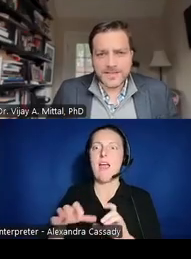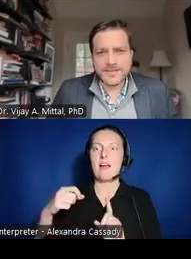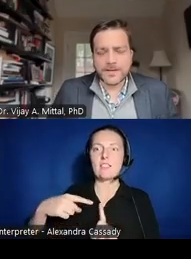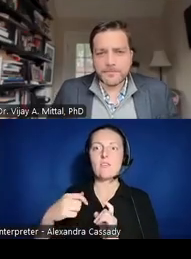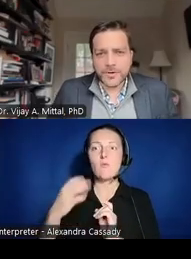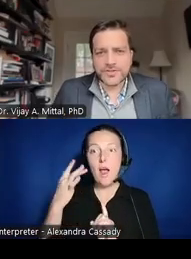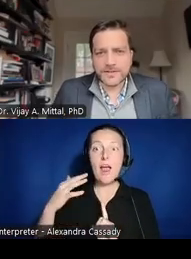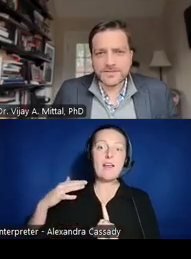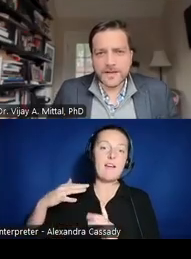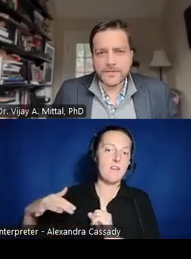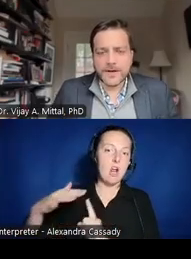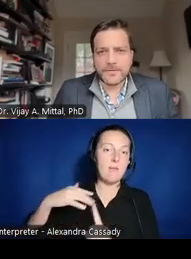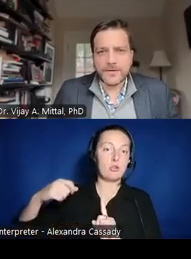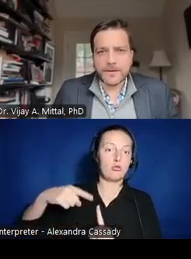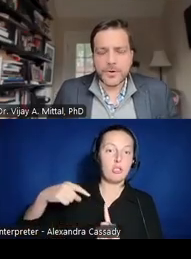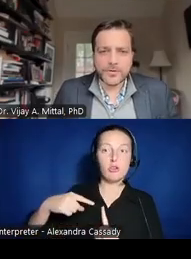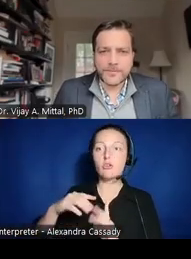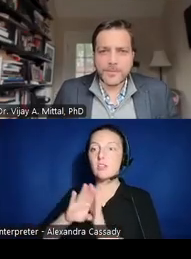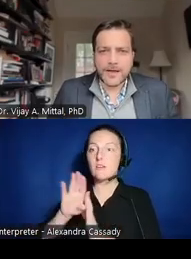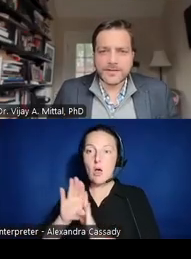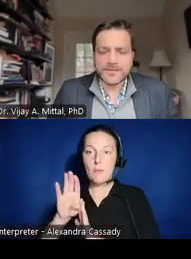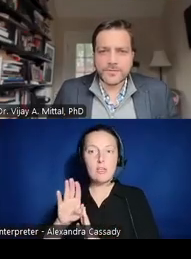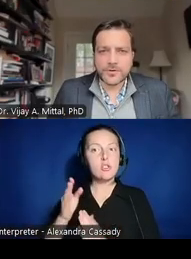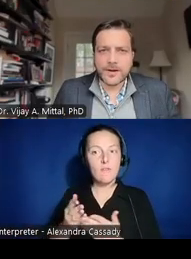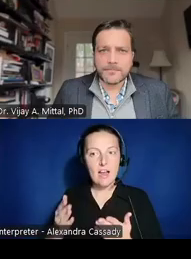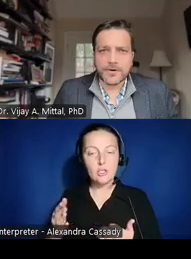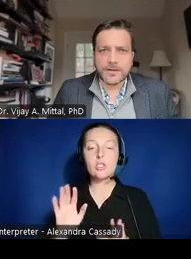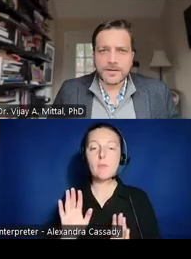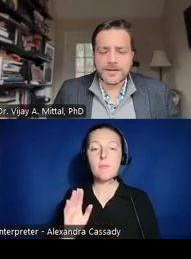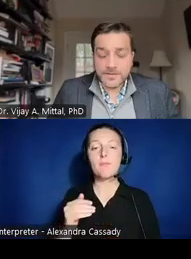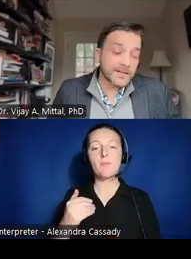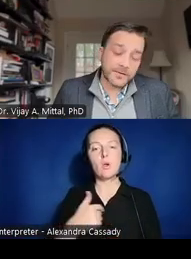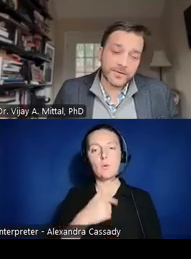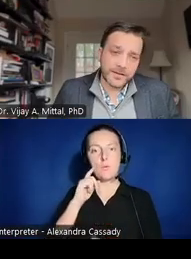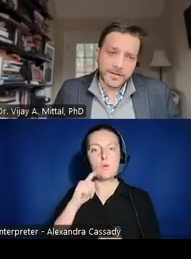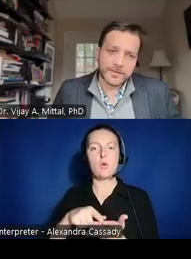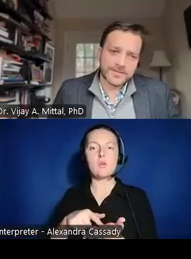to see an emergence of of uh motor abnormalities that was quite marketked particularly among those